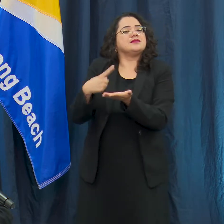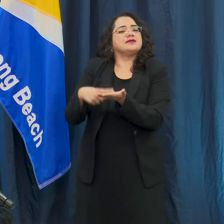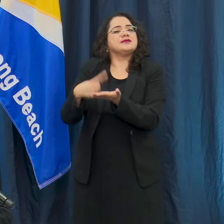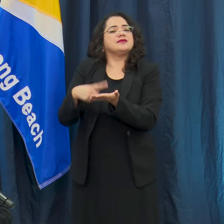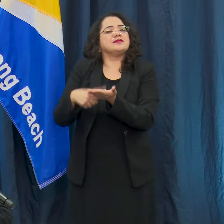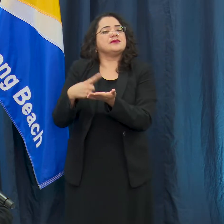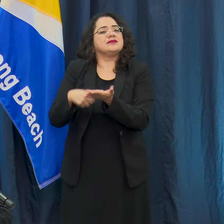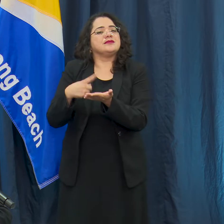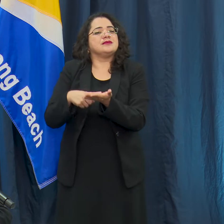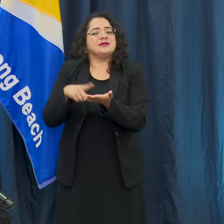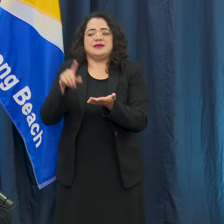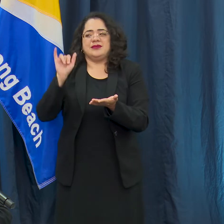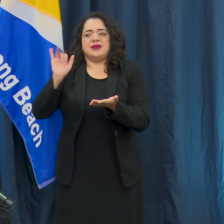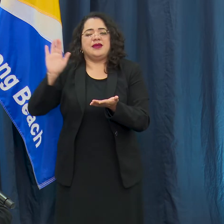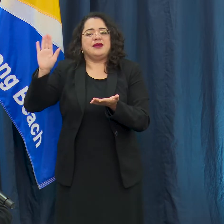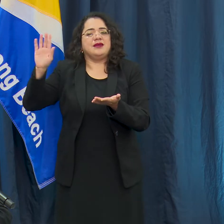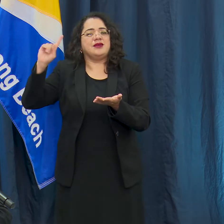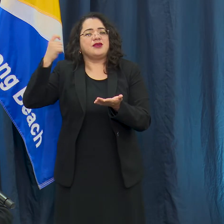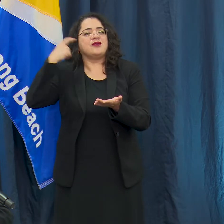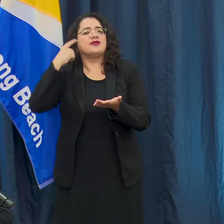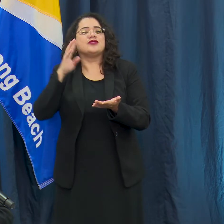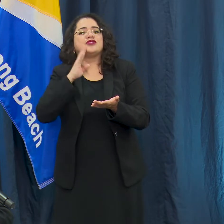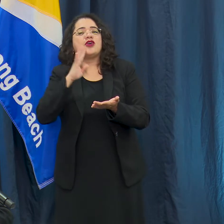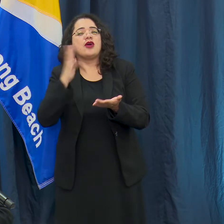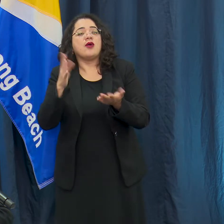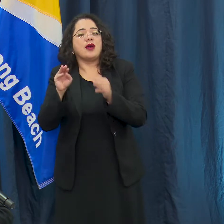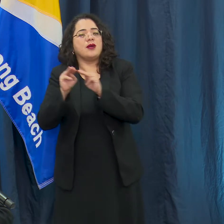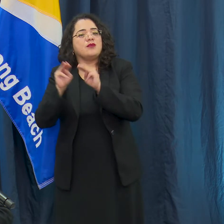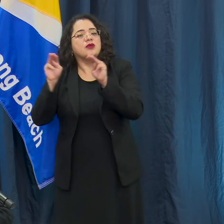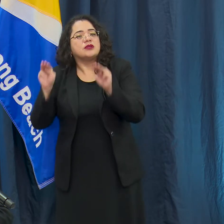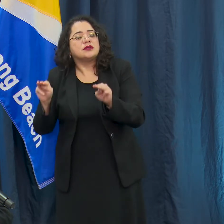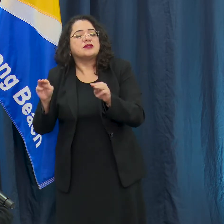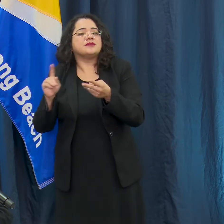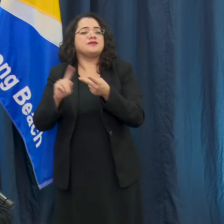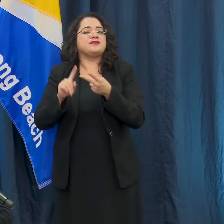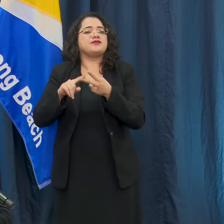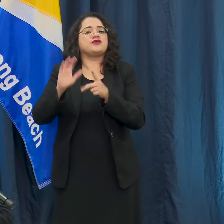Governor has laid out like museums and other cultural facilities and galleries.